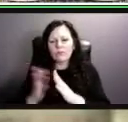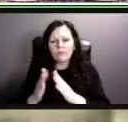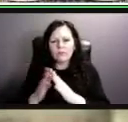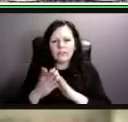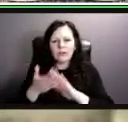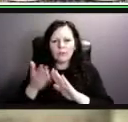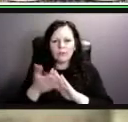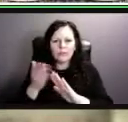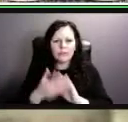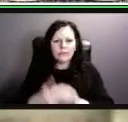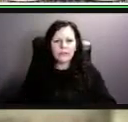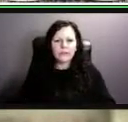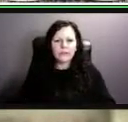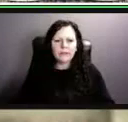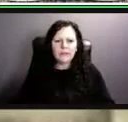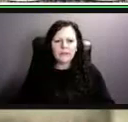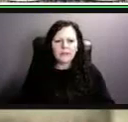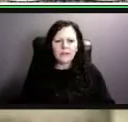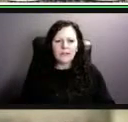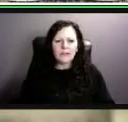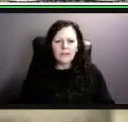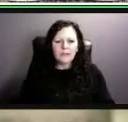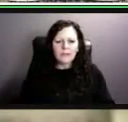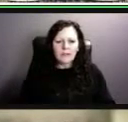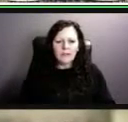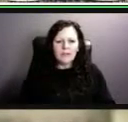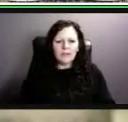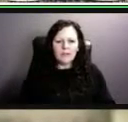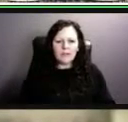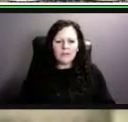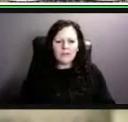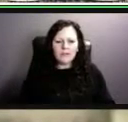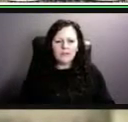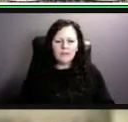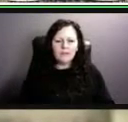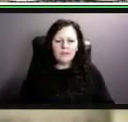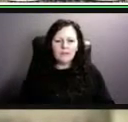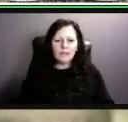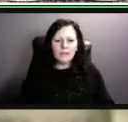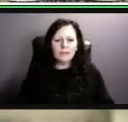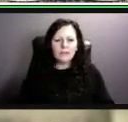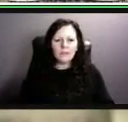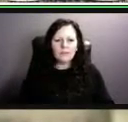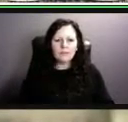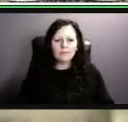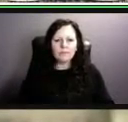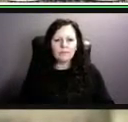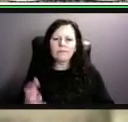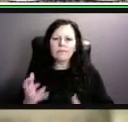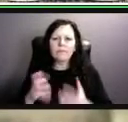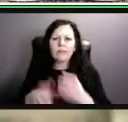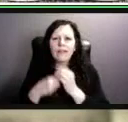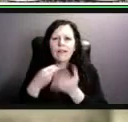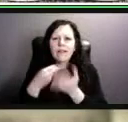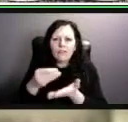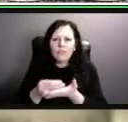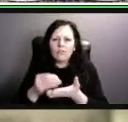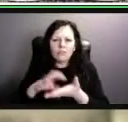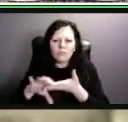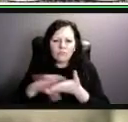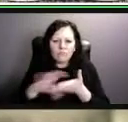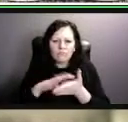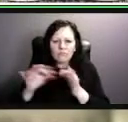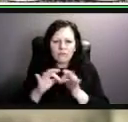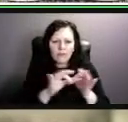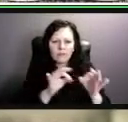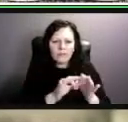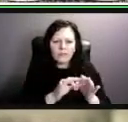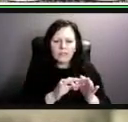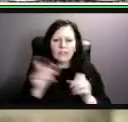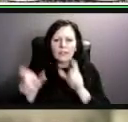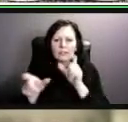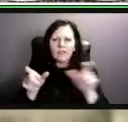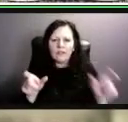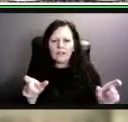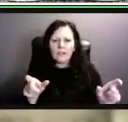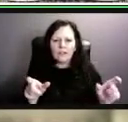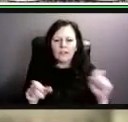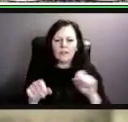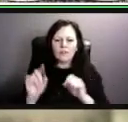THE APPROVAL IS COUNCIL